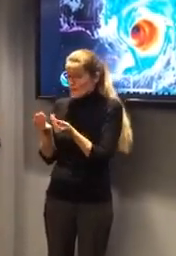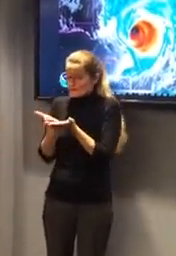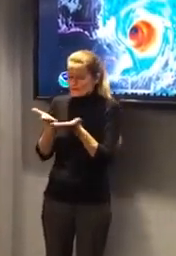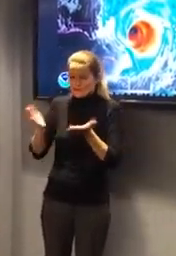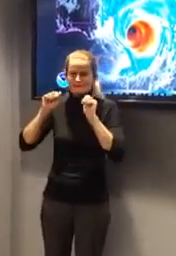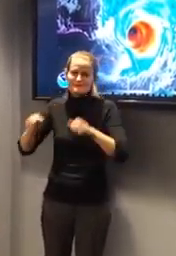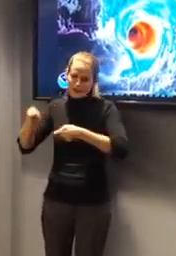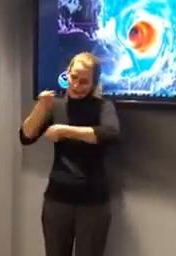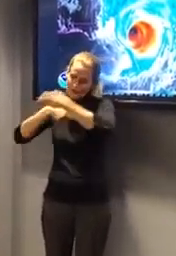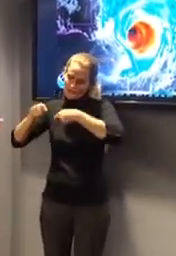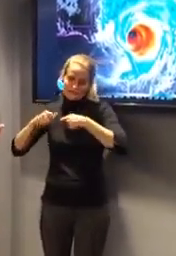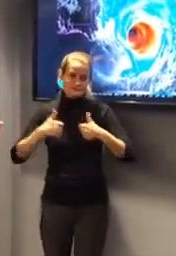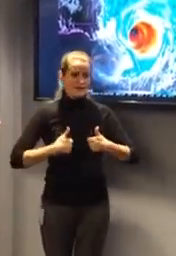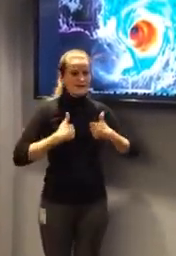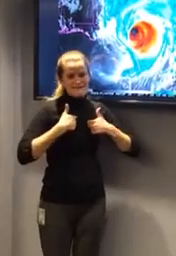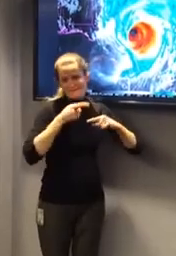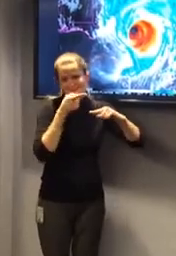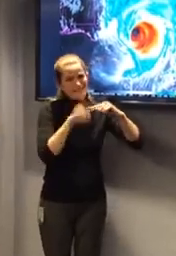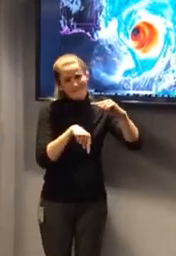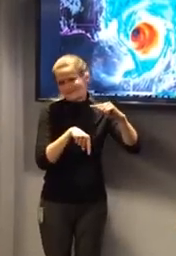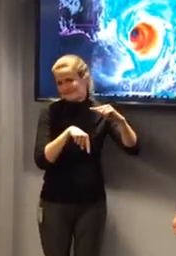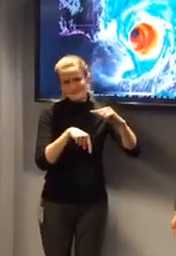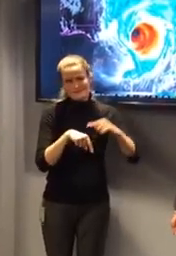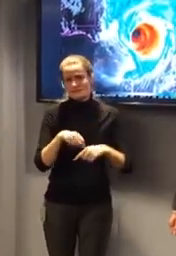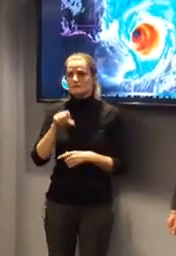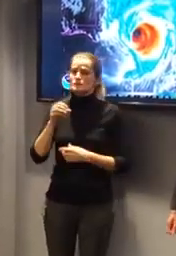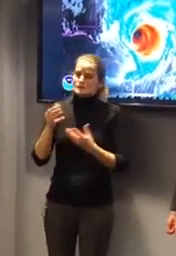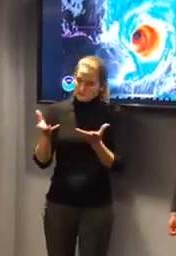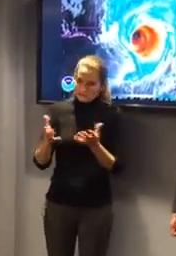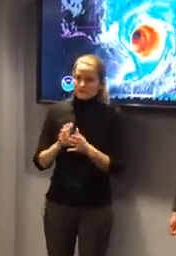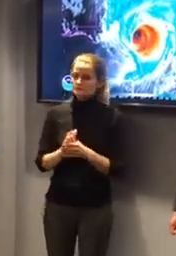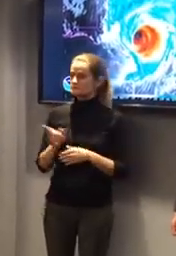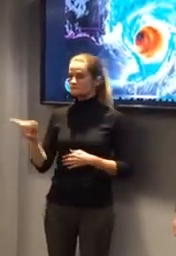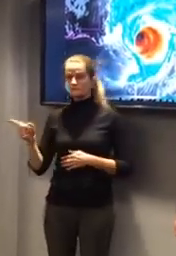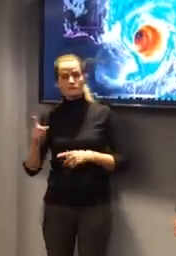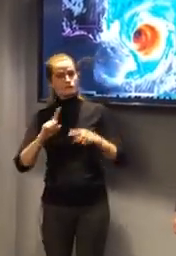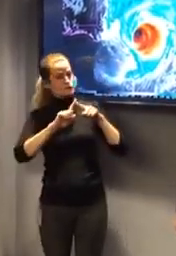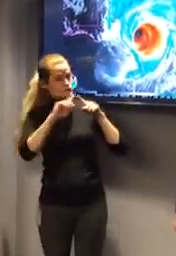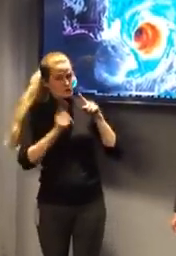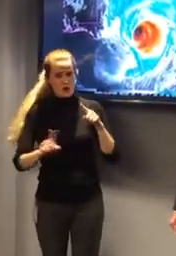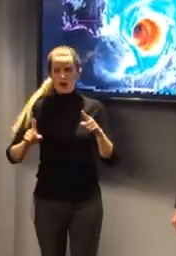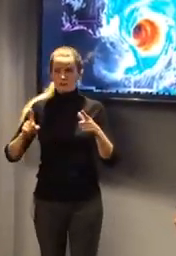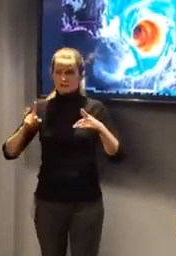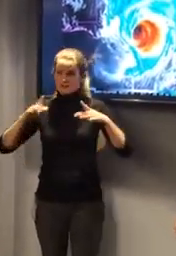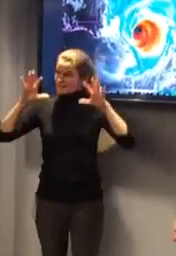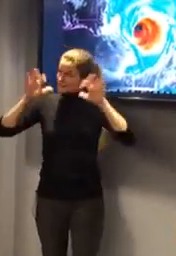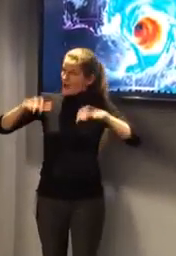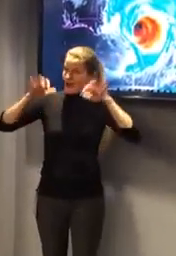And then, once that storm blows through, I don't think we want people to immediately go back outside, right Daniel? That's absolutely right.